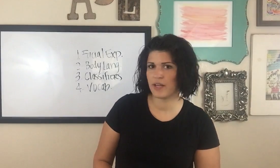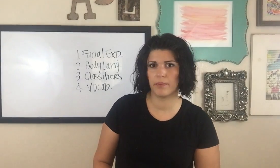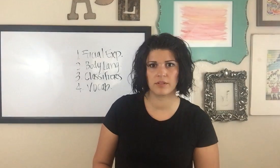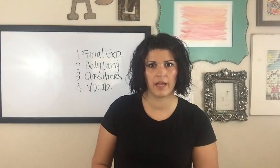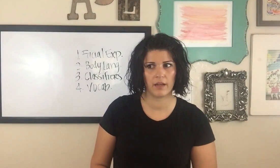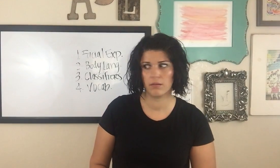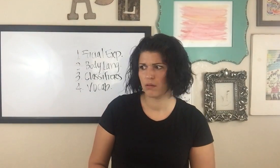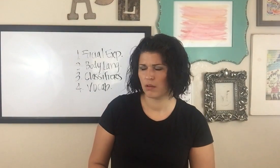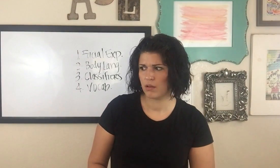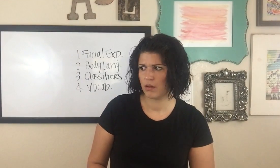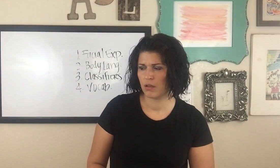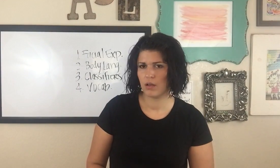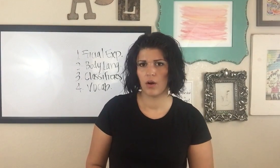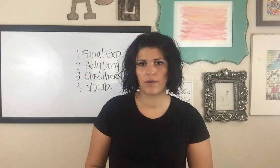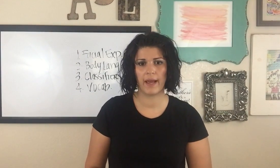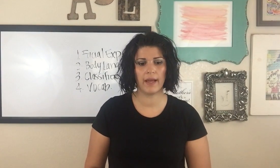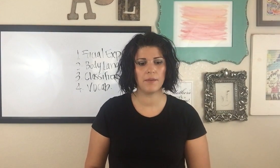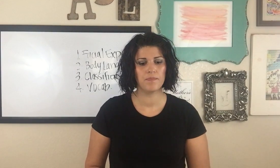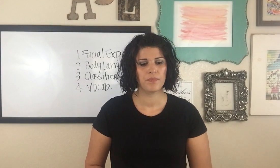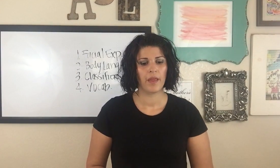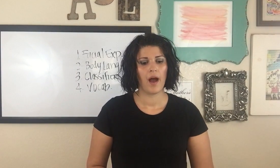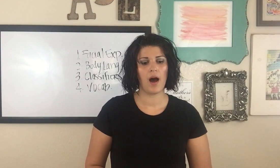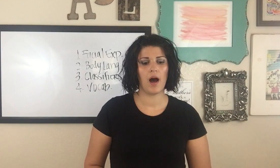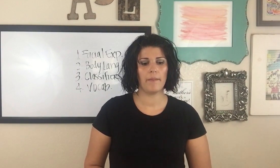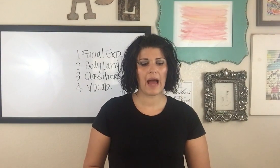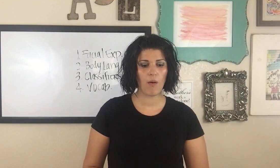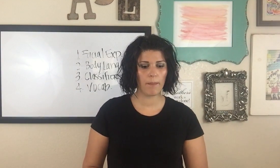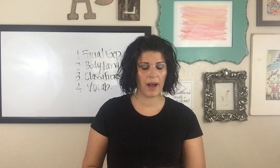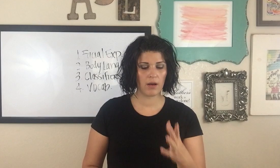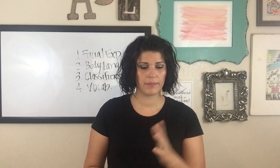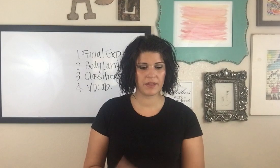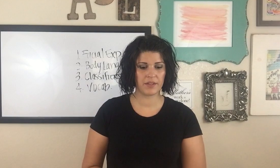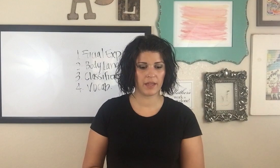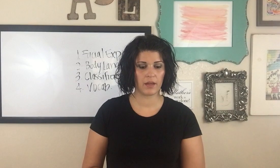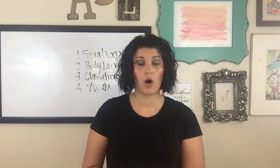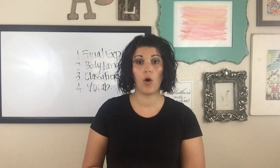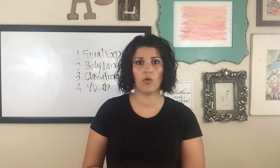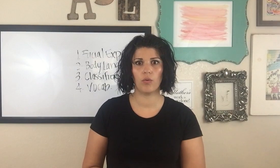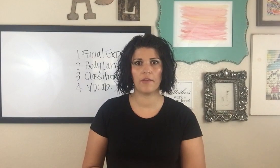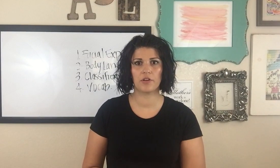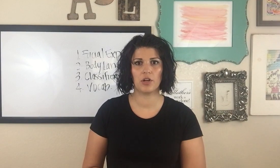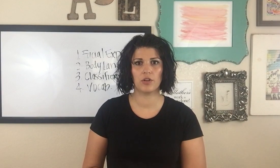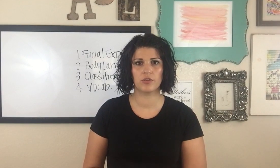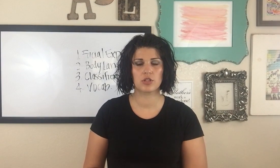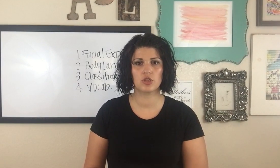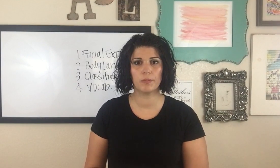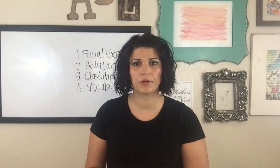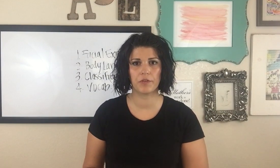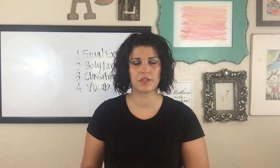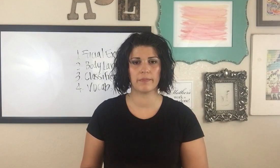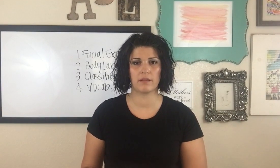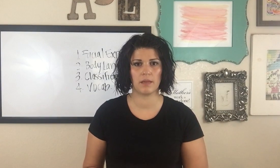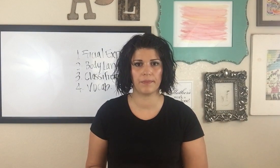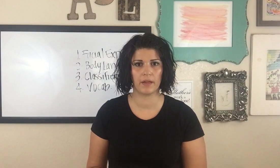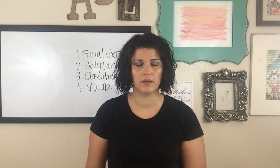Double take. Okay. Um, how about, let me think. Oh, what if you're super nervous about something?